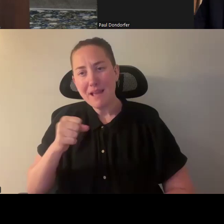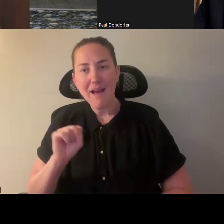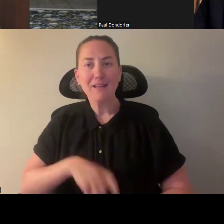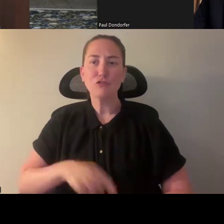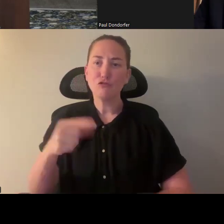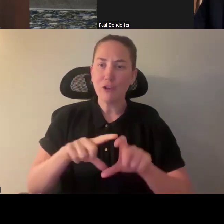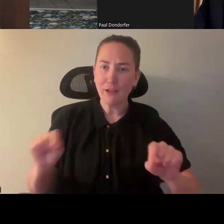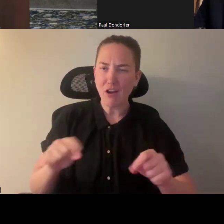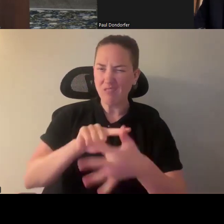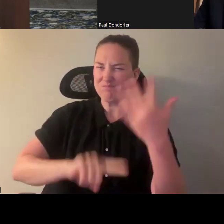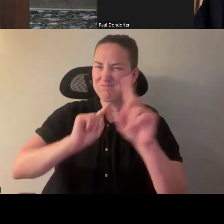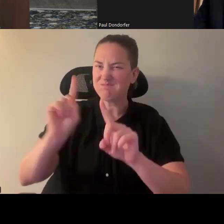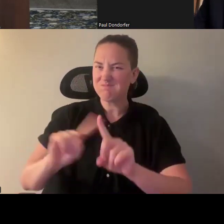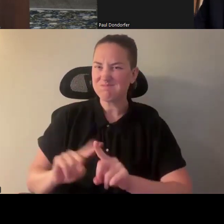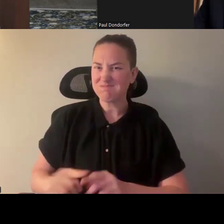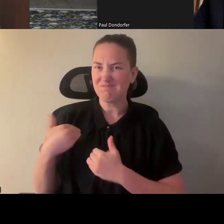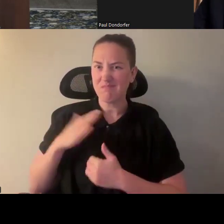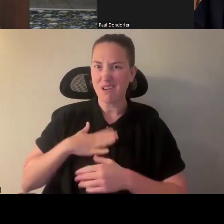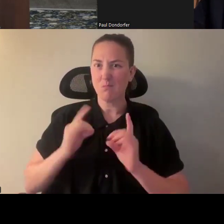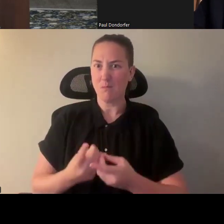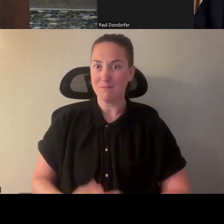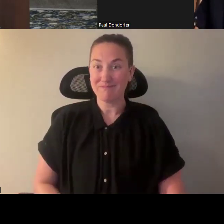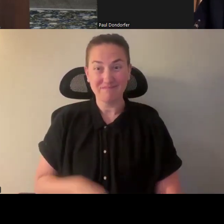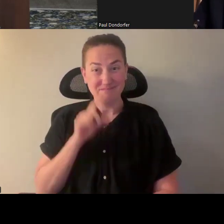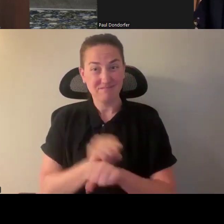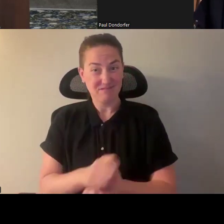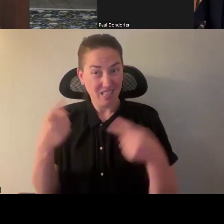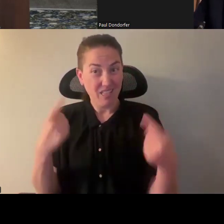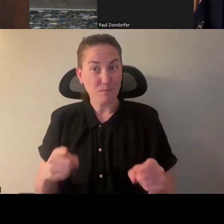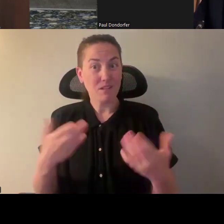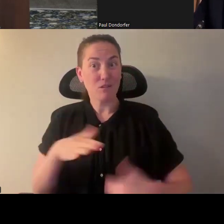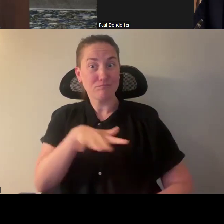well as many others The reality is that in the Rochester area there is a lack of